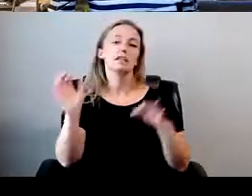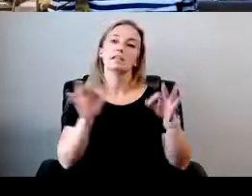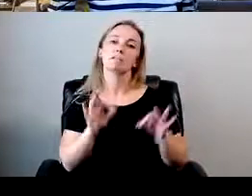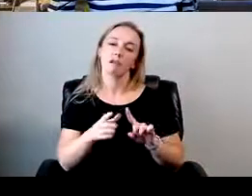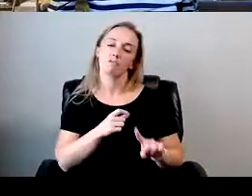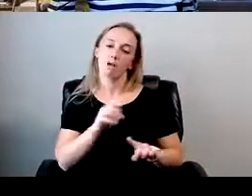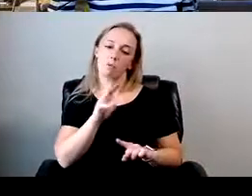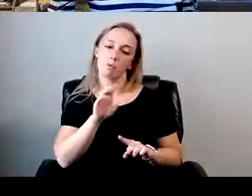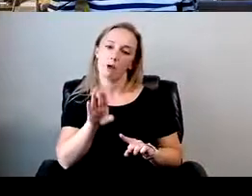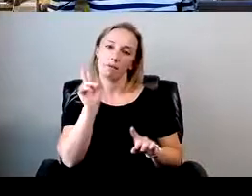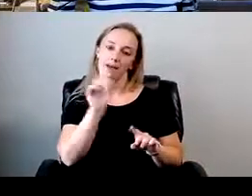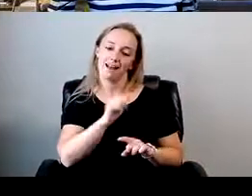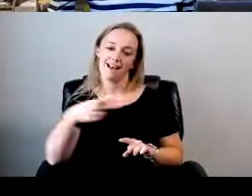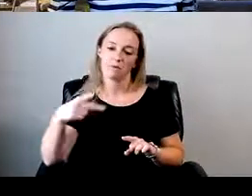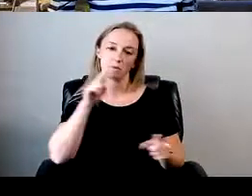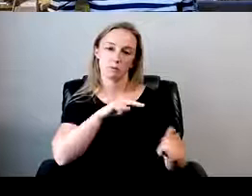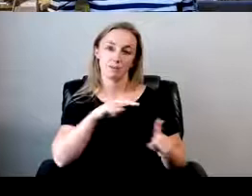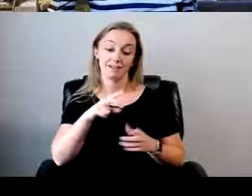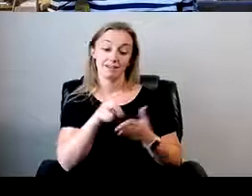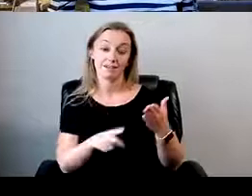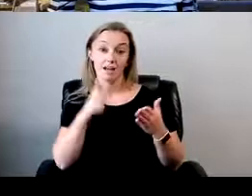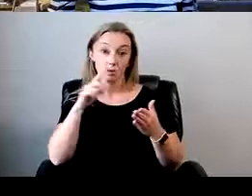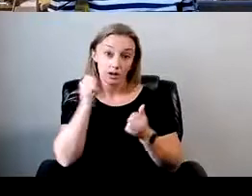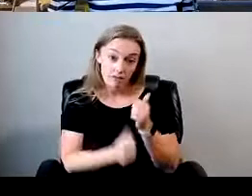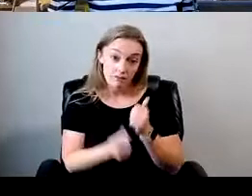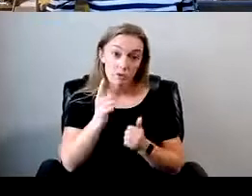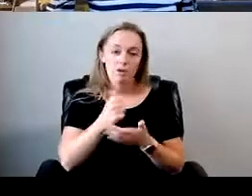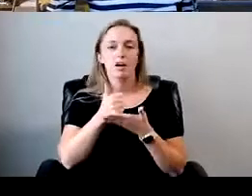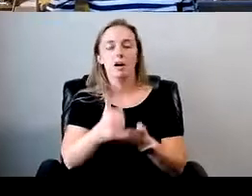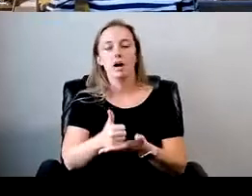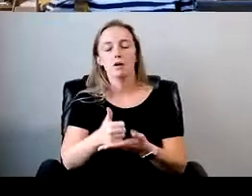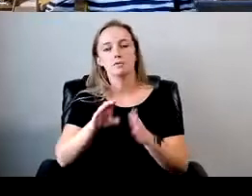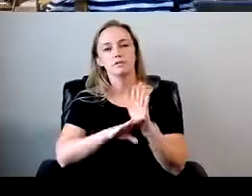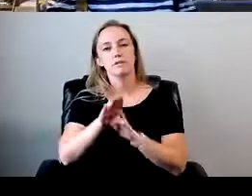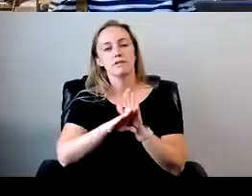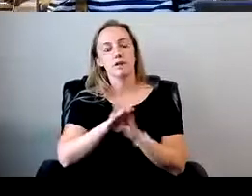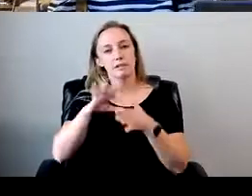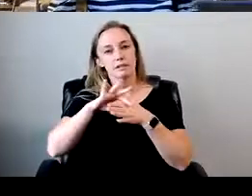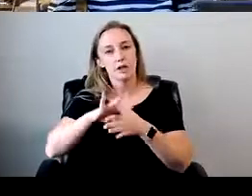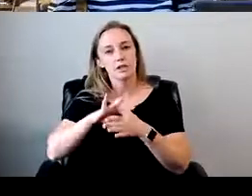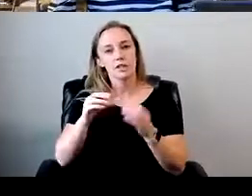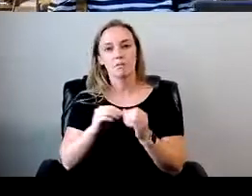designing for everyone will help to create content that more people can use in more situations.